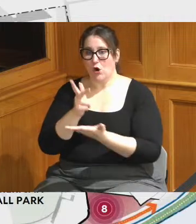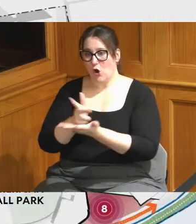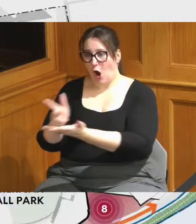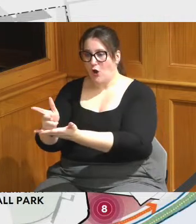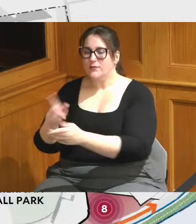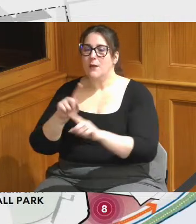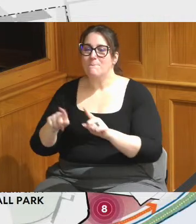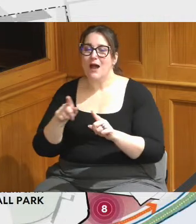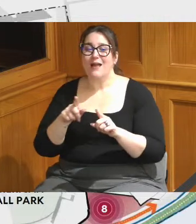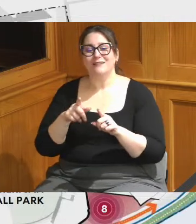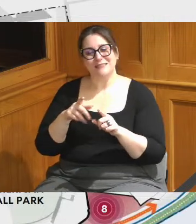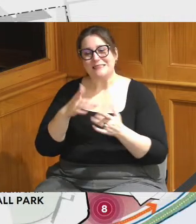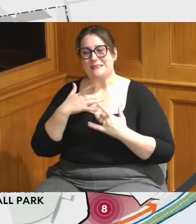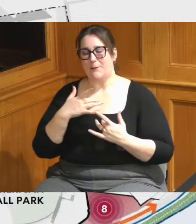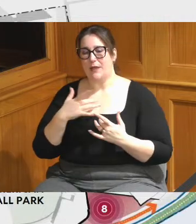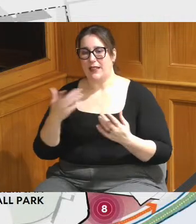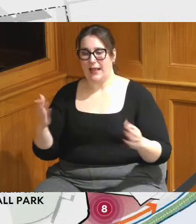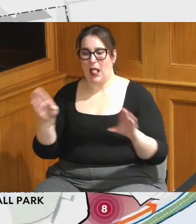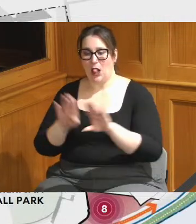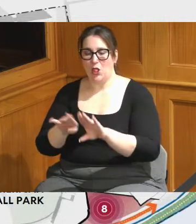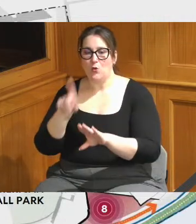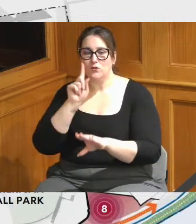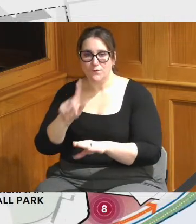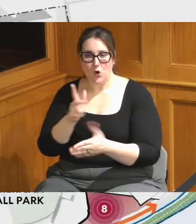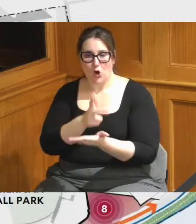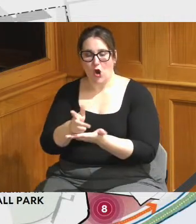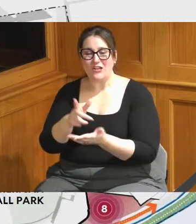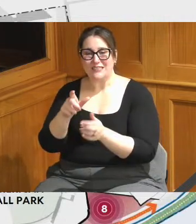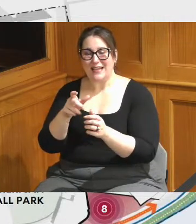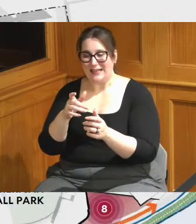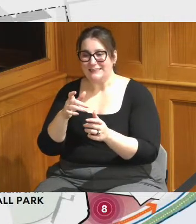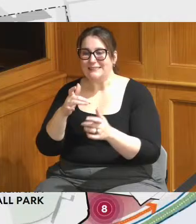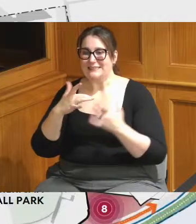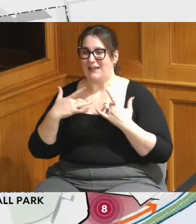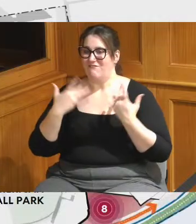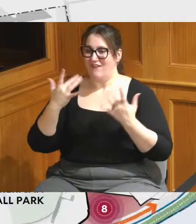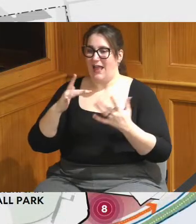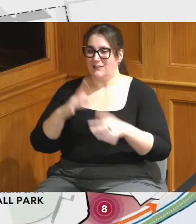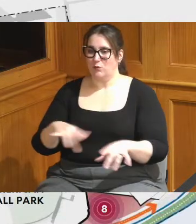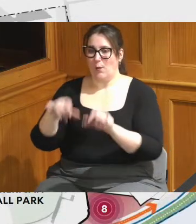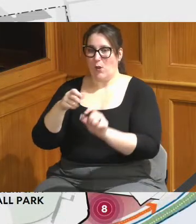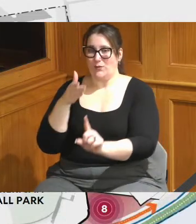scale down for your everyday experience in a in a more convenient way. you see the smell riverfront